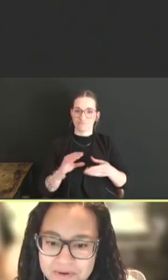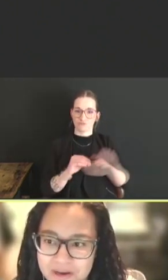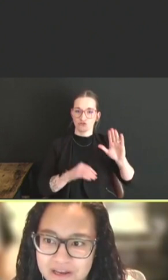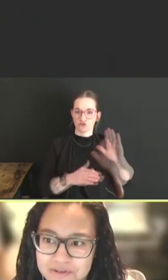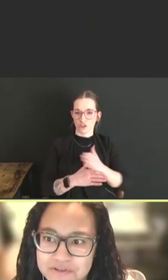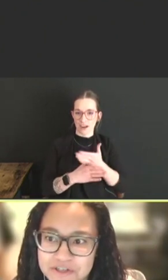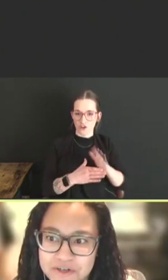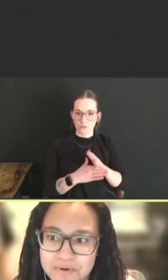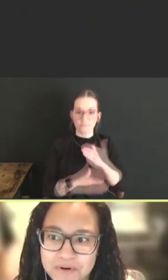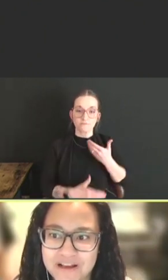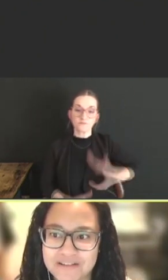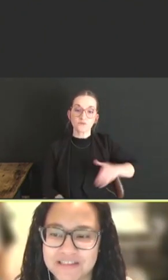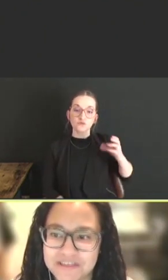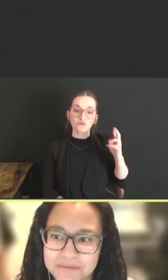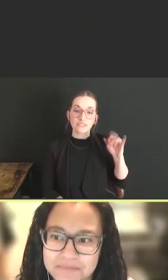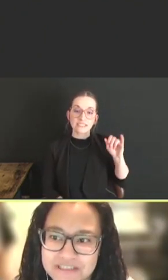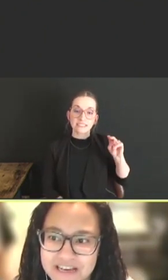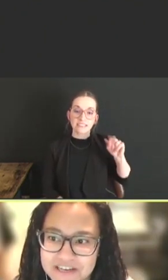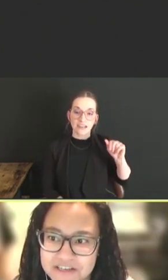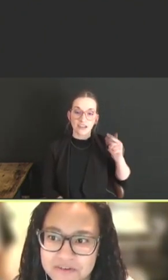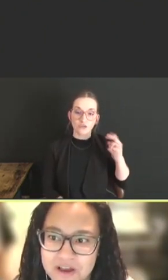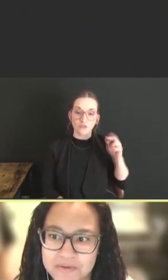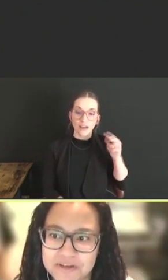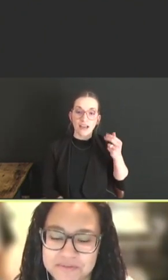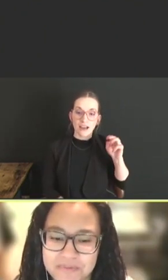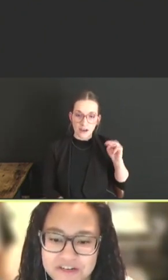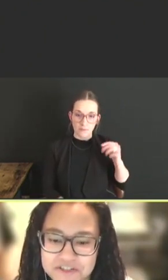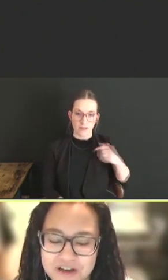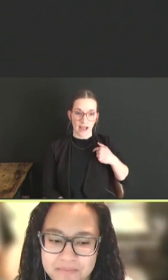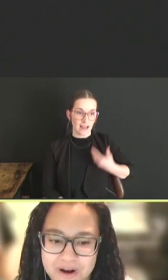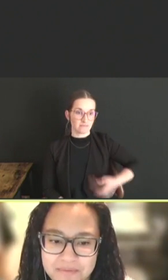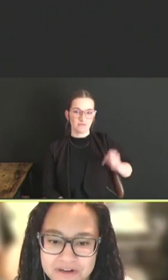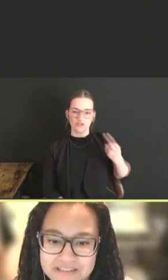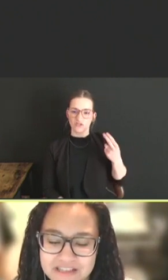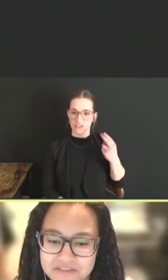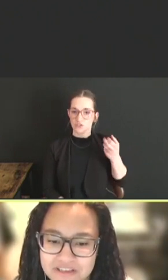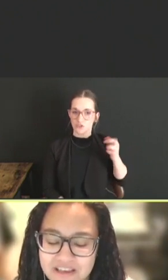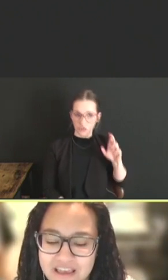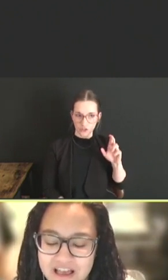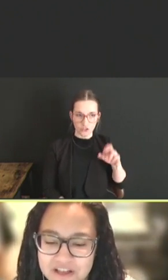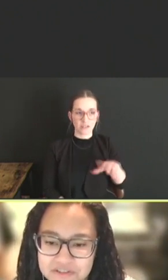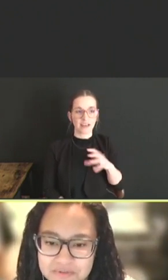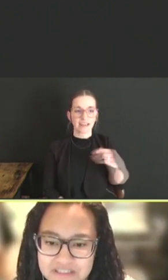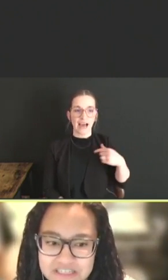I use she/her pronouns, and I'm the data and evaluation manager at Bradbury-Sullivan LGBT